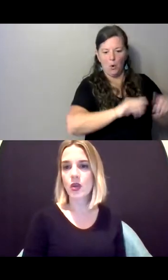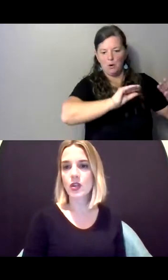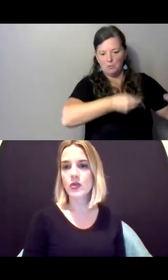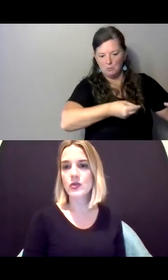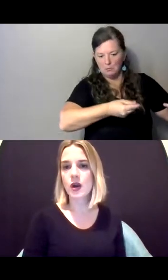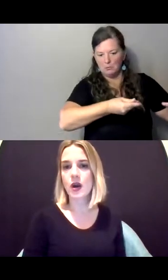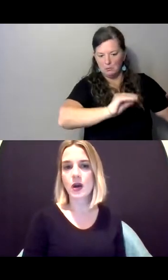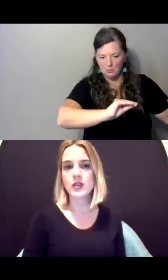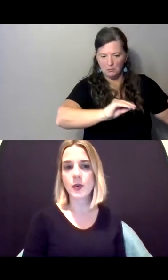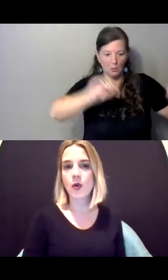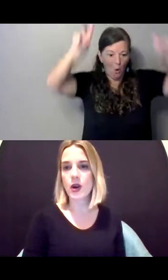you can use a double board,